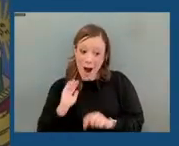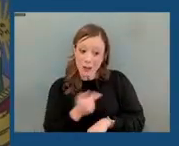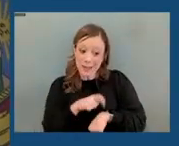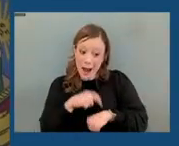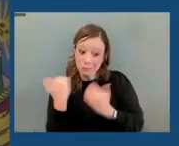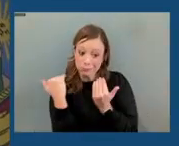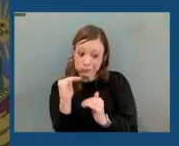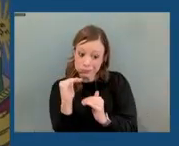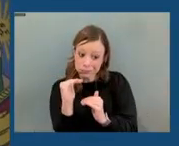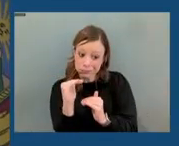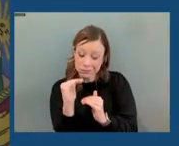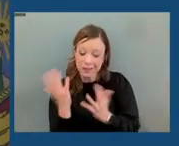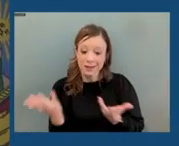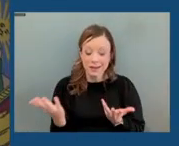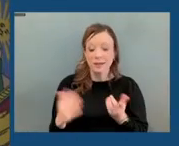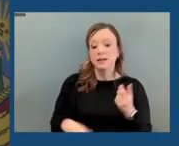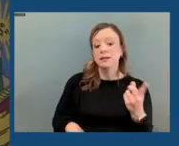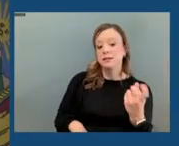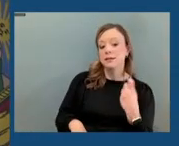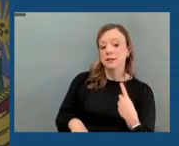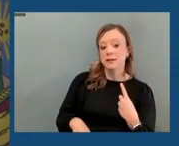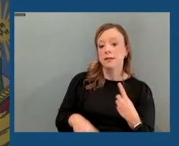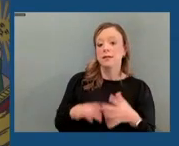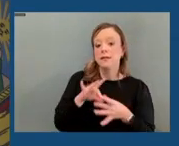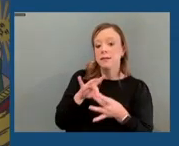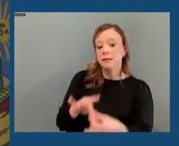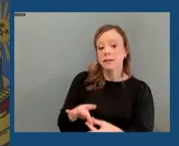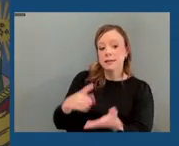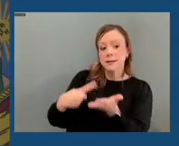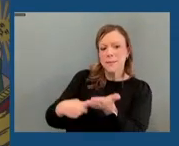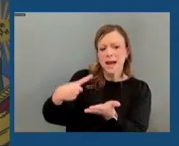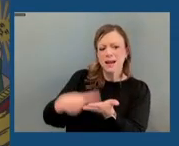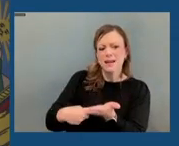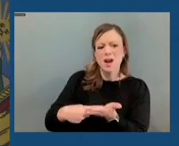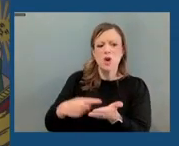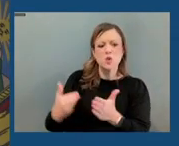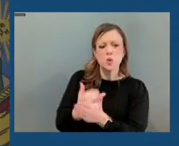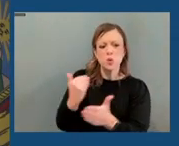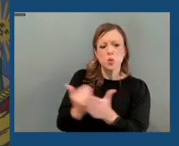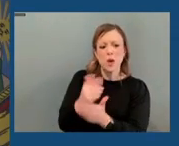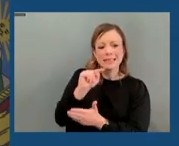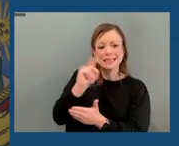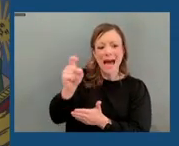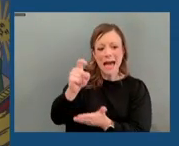governor of Congress is currently debating a new tax bill. It remains unclear if we're going to actually be able to reach a deal on this.